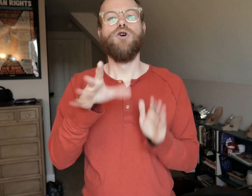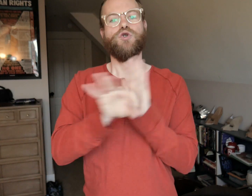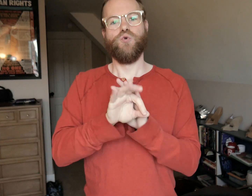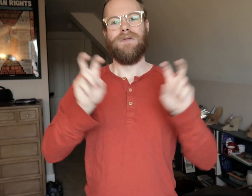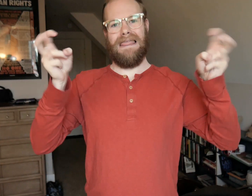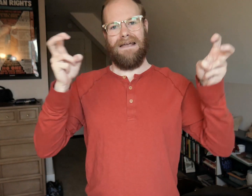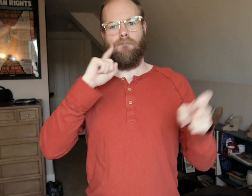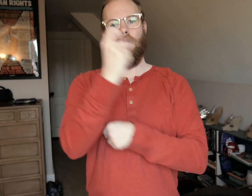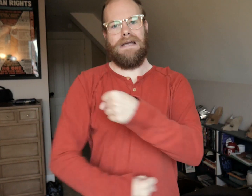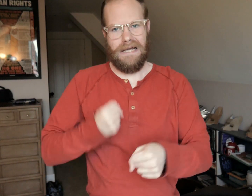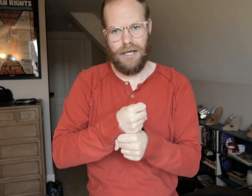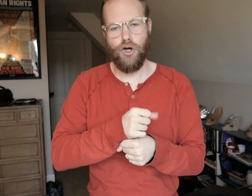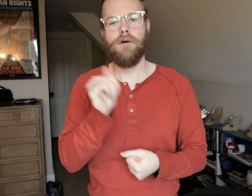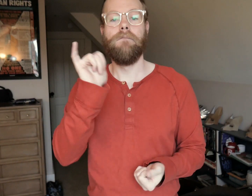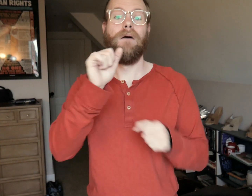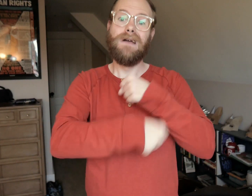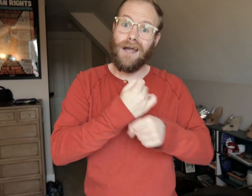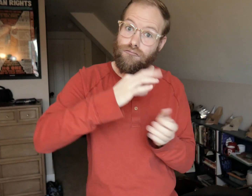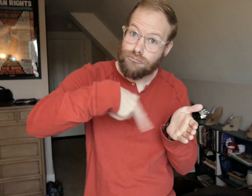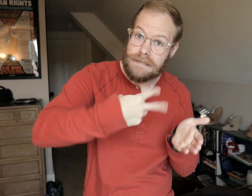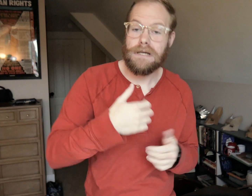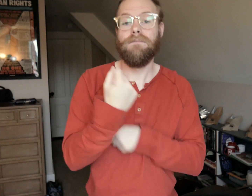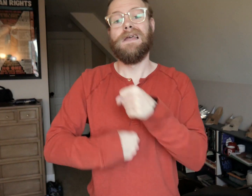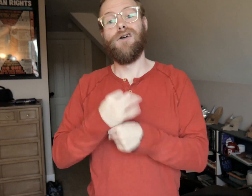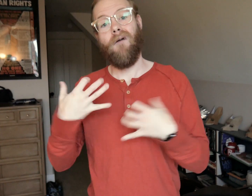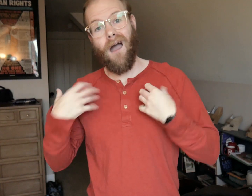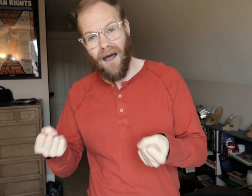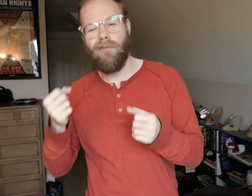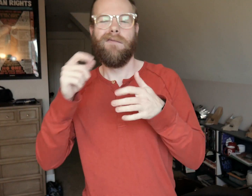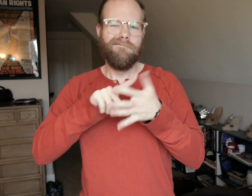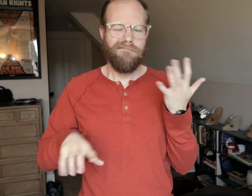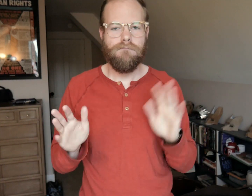Choose a theme for the year, like Year of Reading, Year of Health, etc.